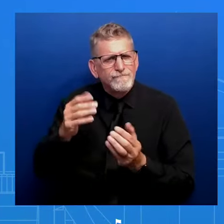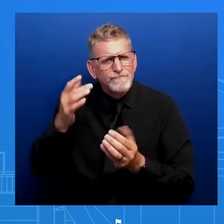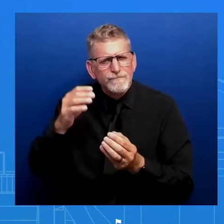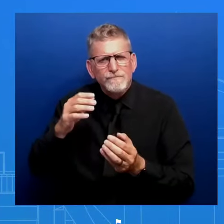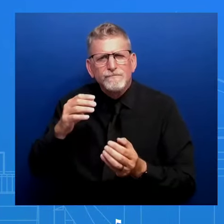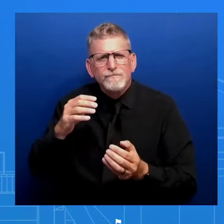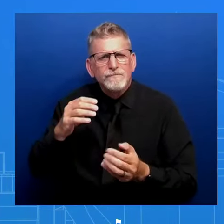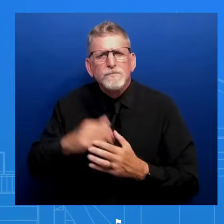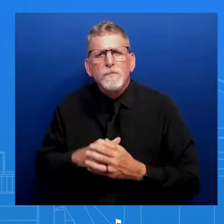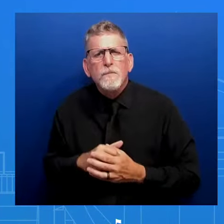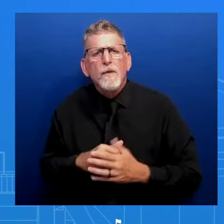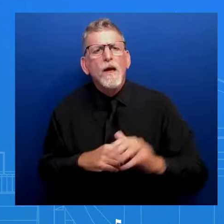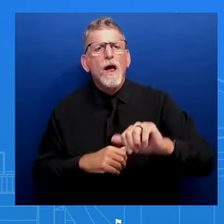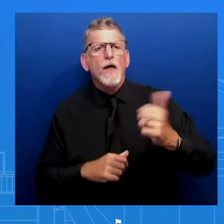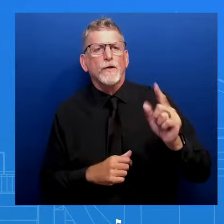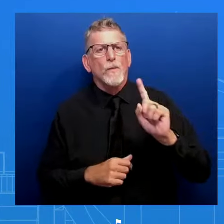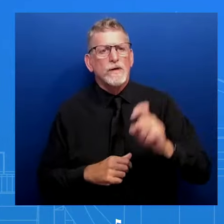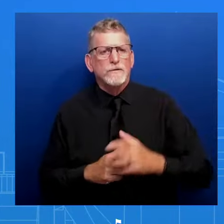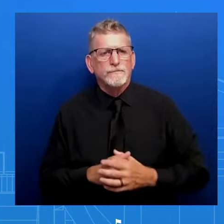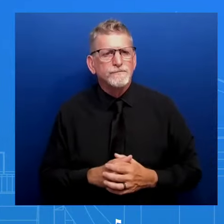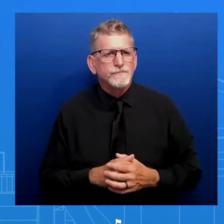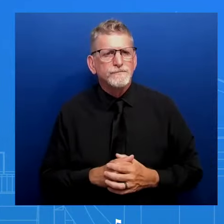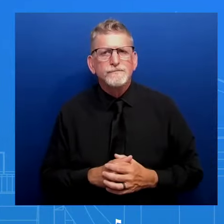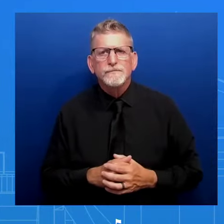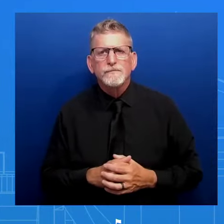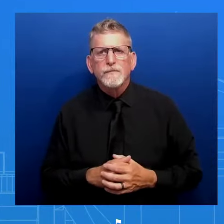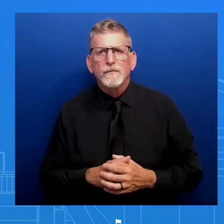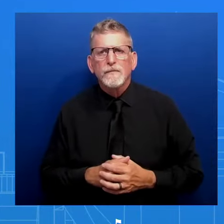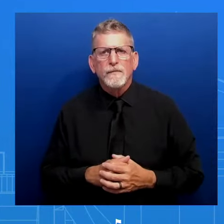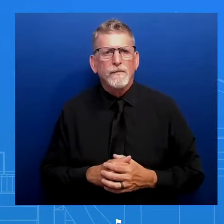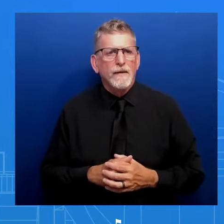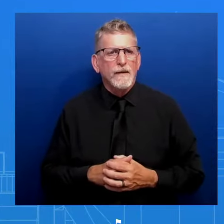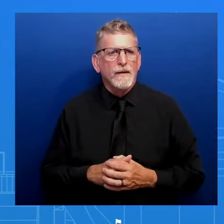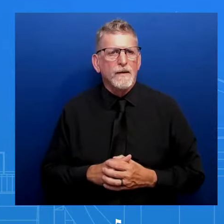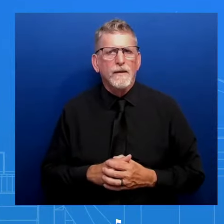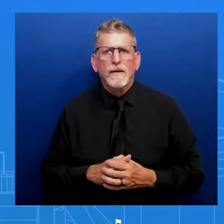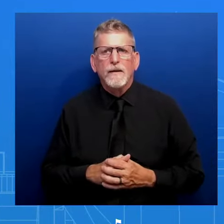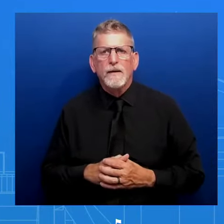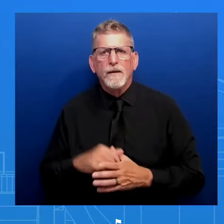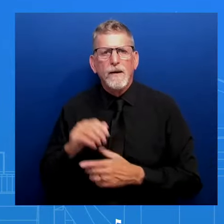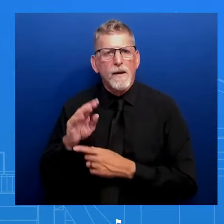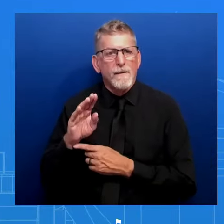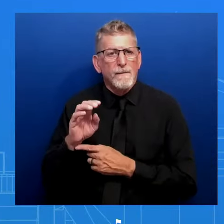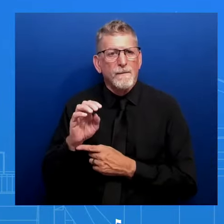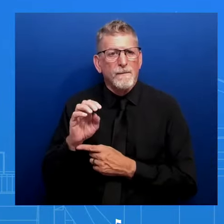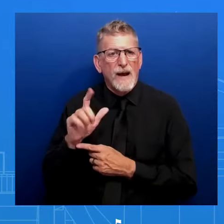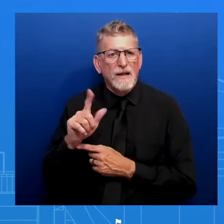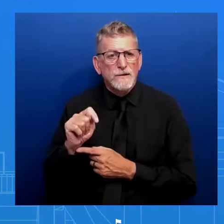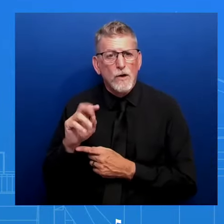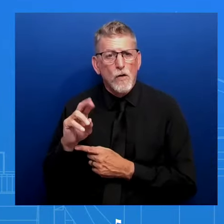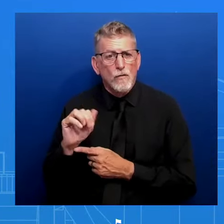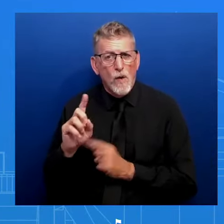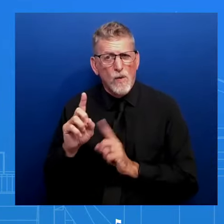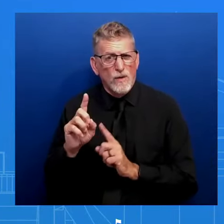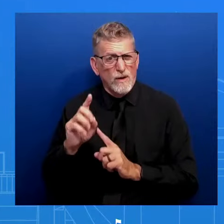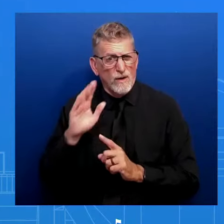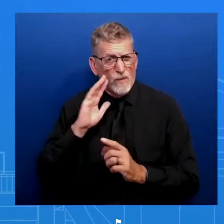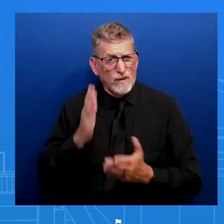On the Belt and Road, is this something that the President will bring up with the Prime Minister at least, whatever his position -- the Belt and Road issue?